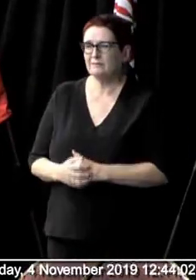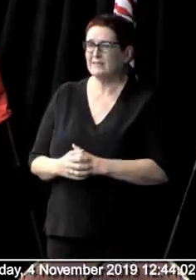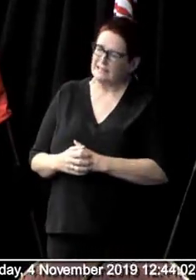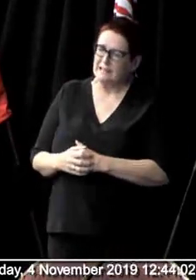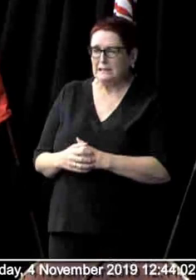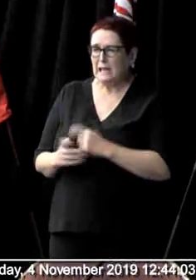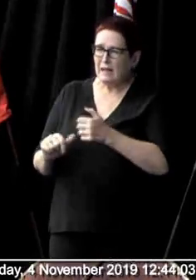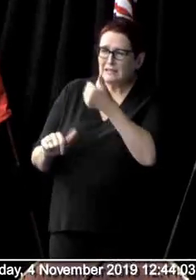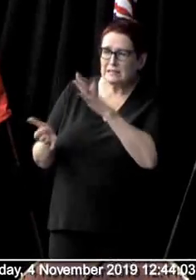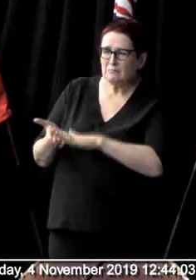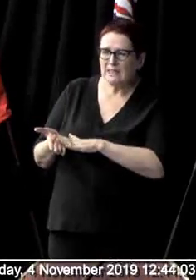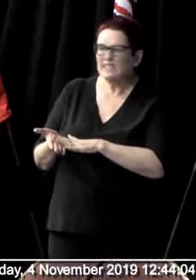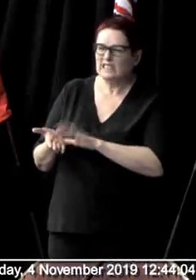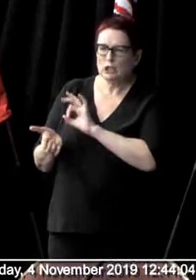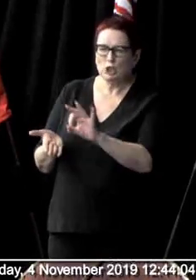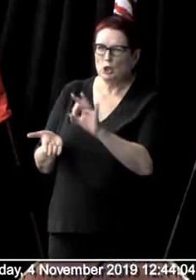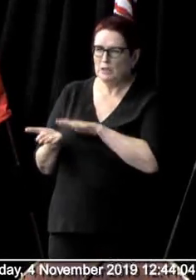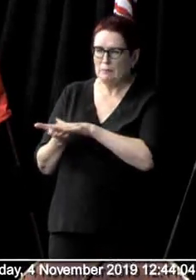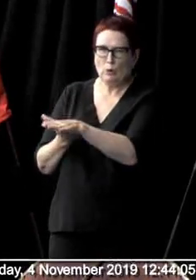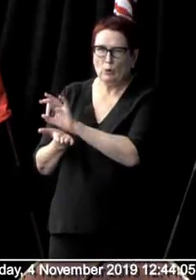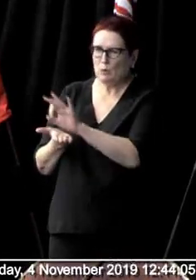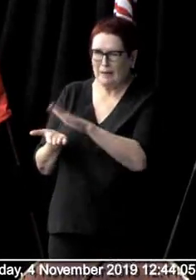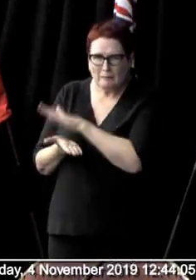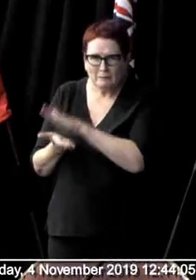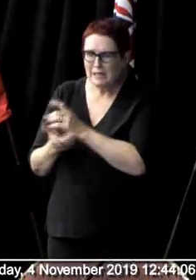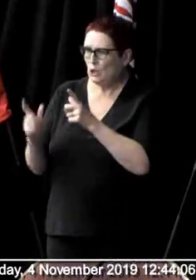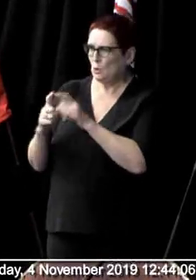She wasn’t happy, I wasn’t happy, the staff were not happy.